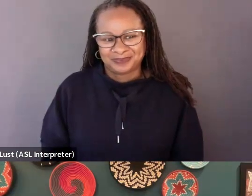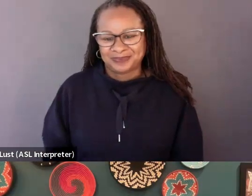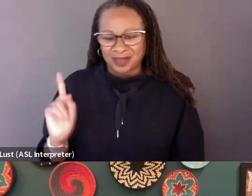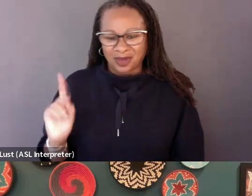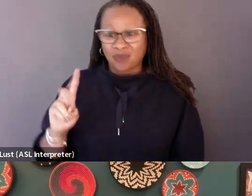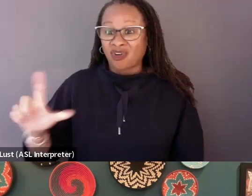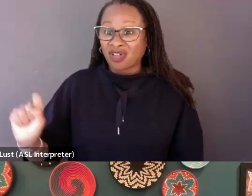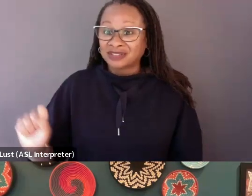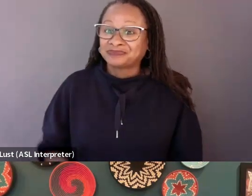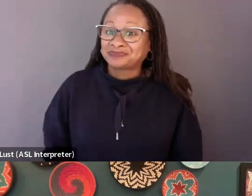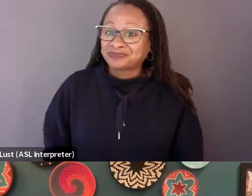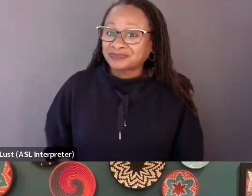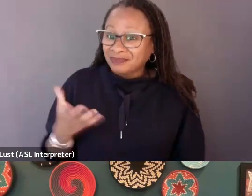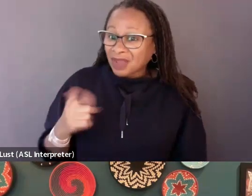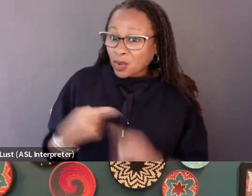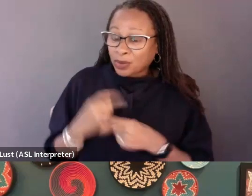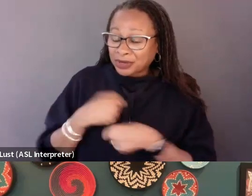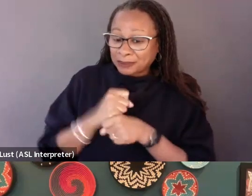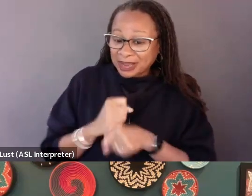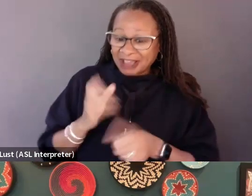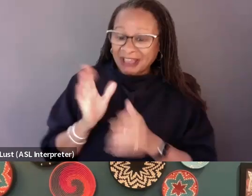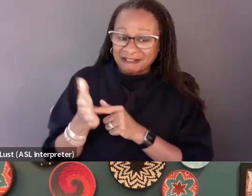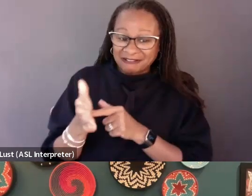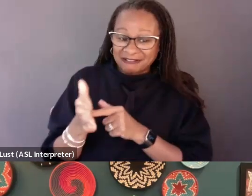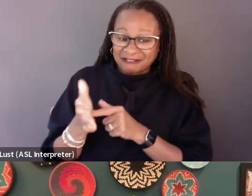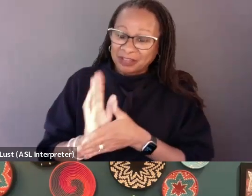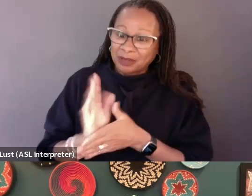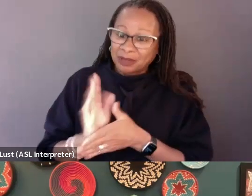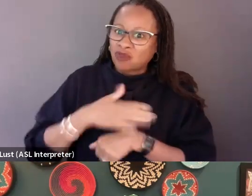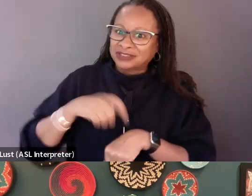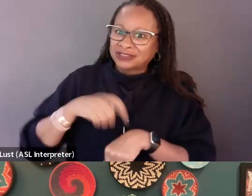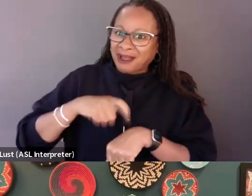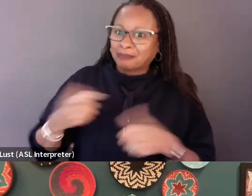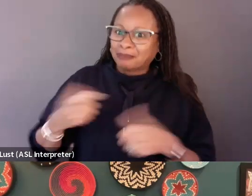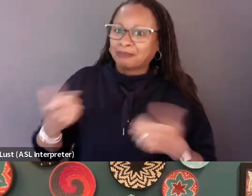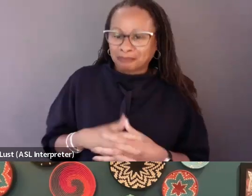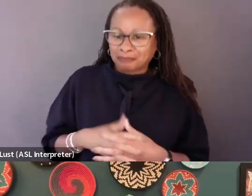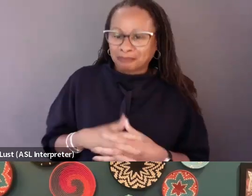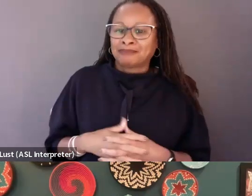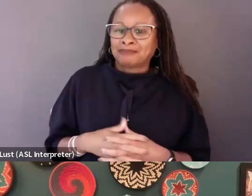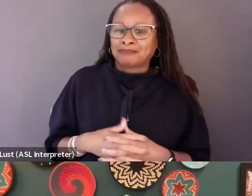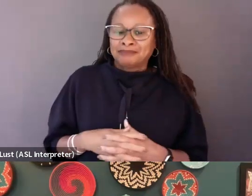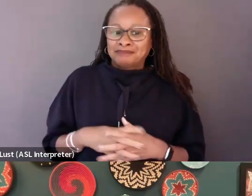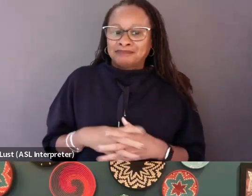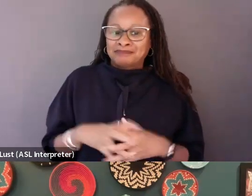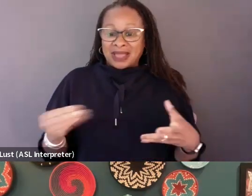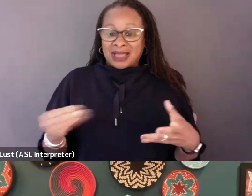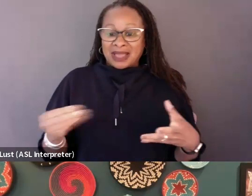So when you're making a film over a period of such a long time and it's observational, by its nature when you start,